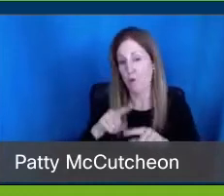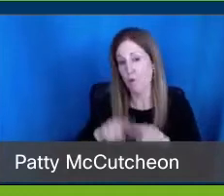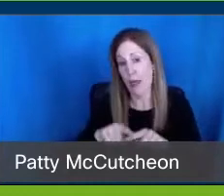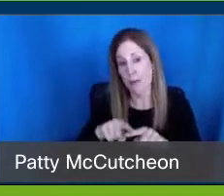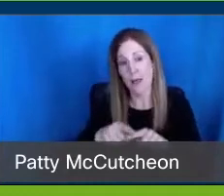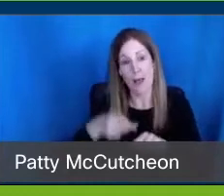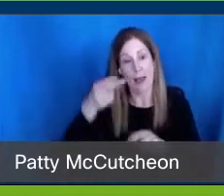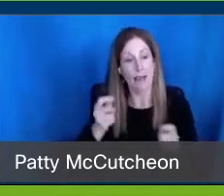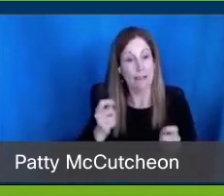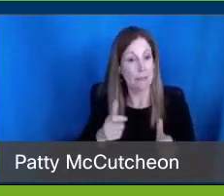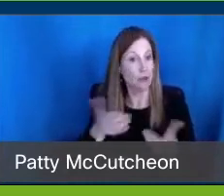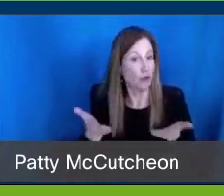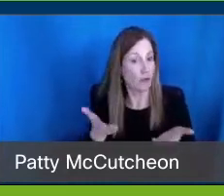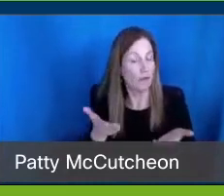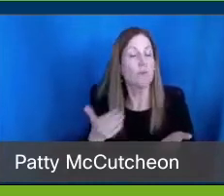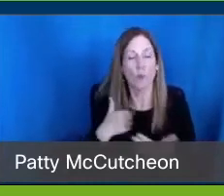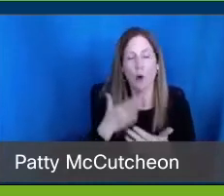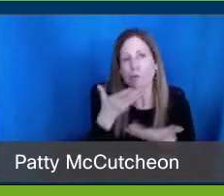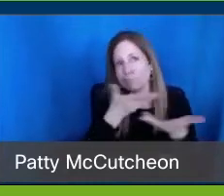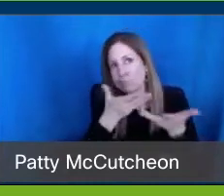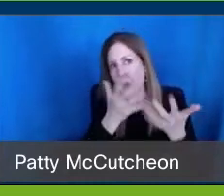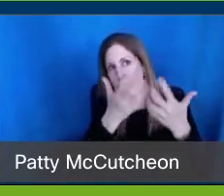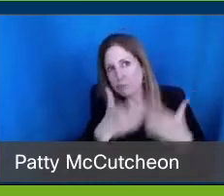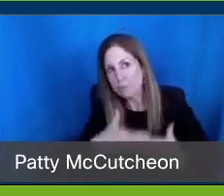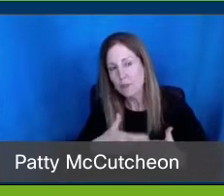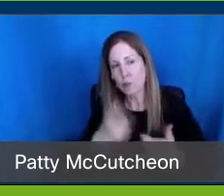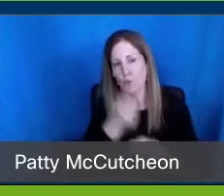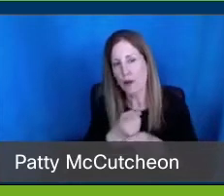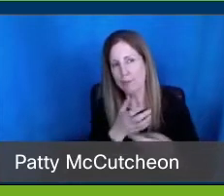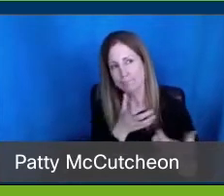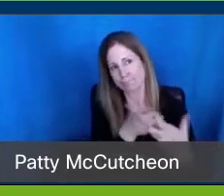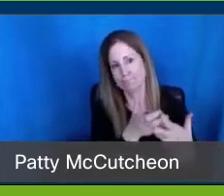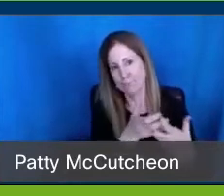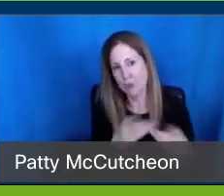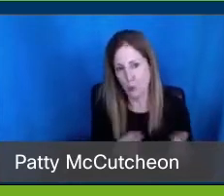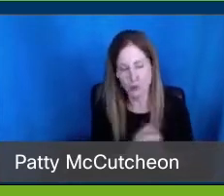we are working with them to find the right solution. And I do want to note that our radio talking book service